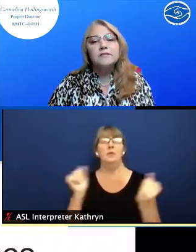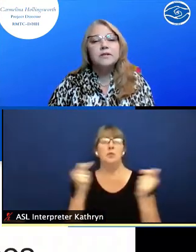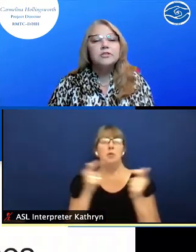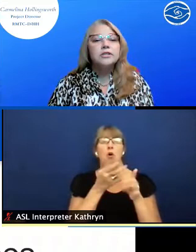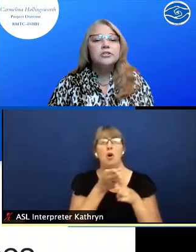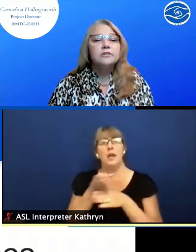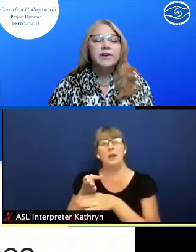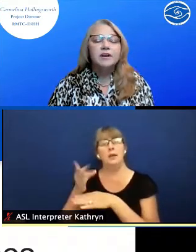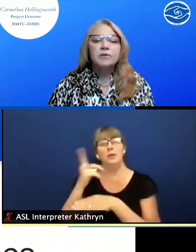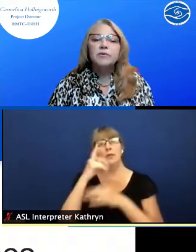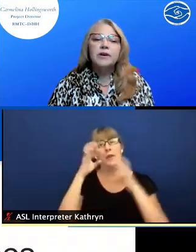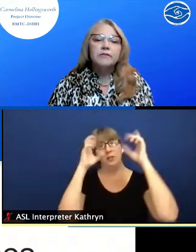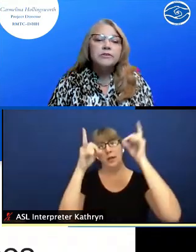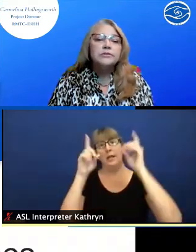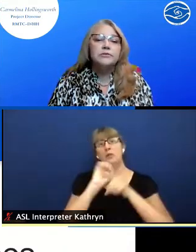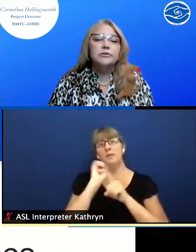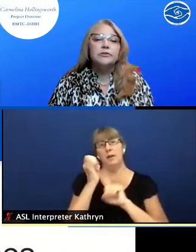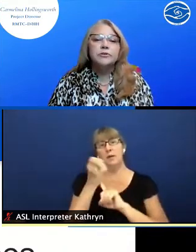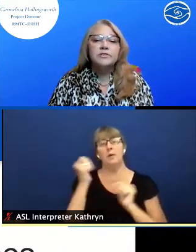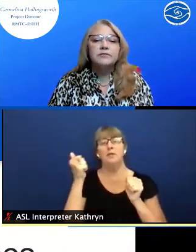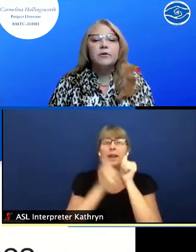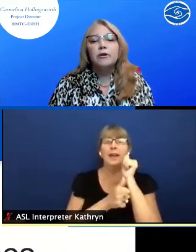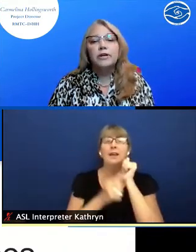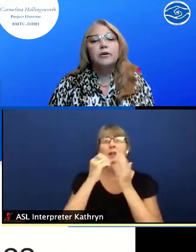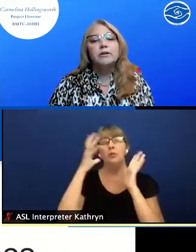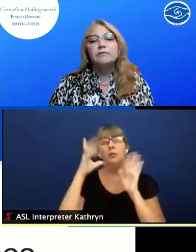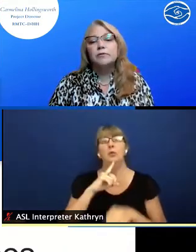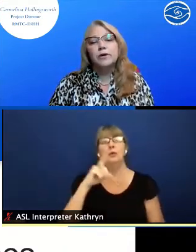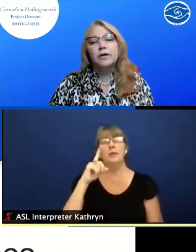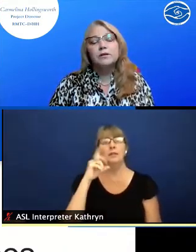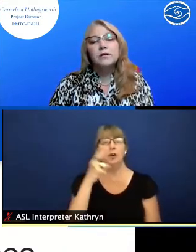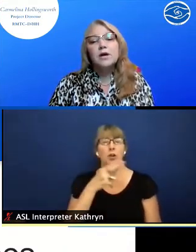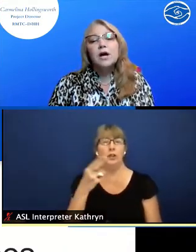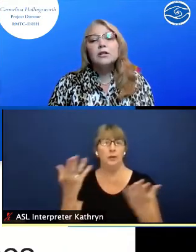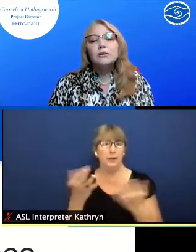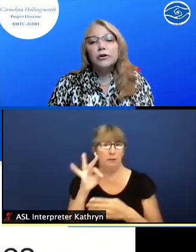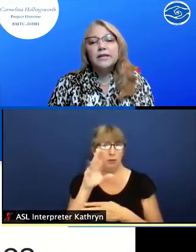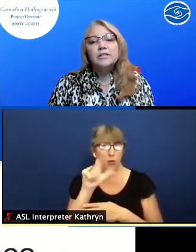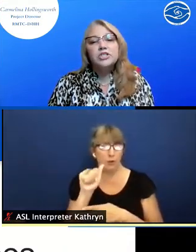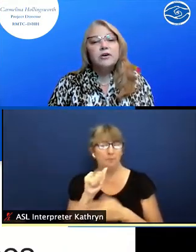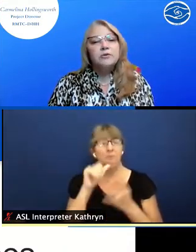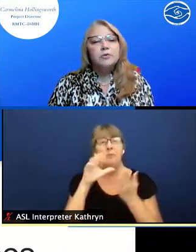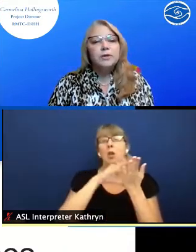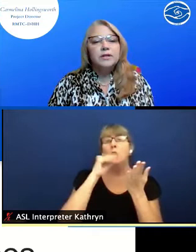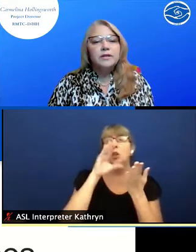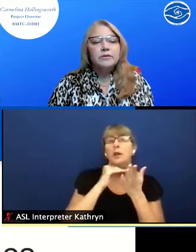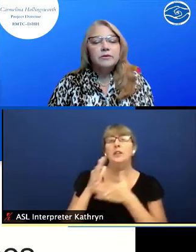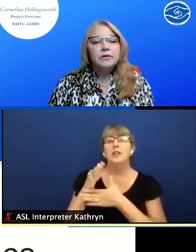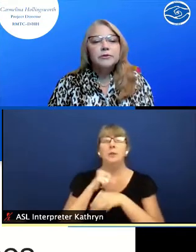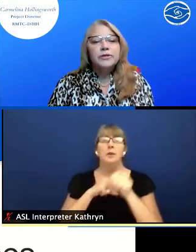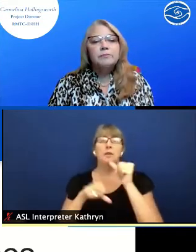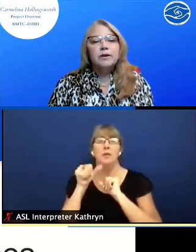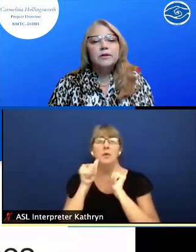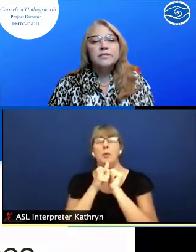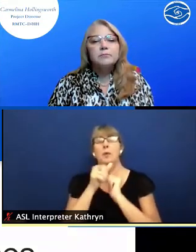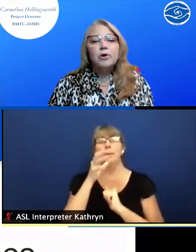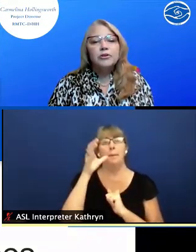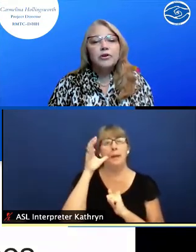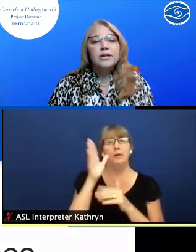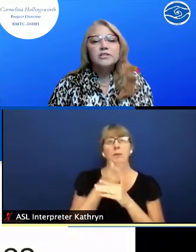educational environment for every student who was deaf or hard of hearing and Florida. Learning and sharing with one another, including parents and partner agencies